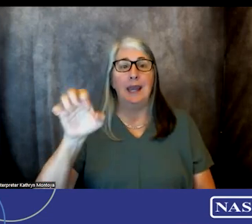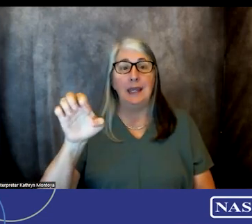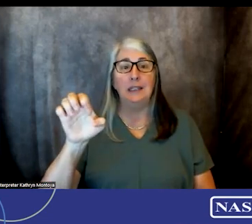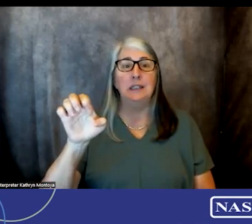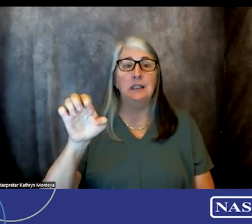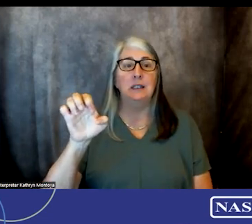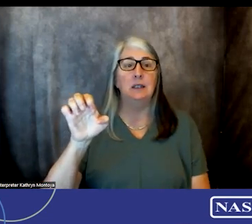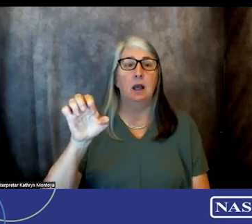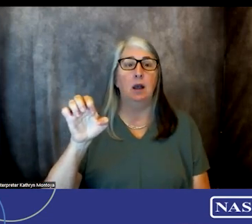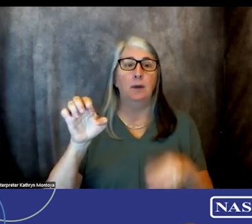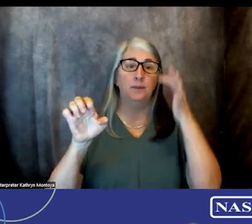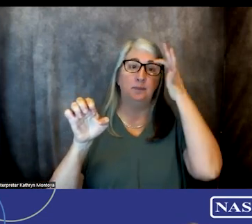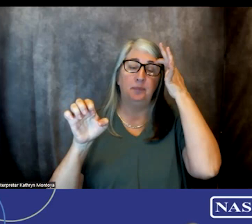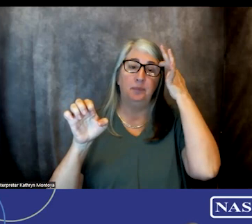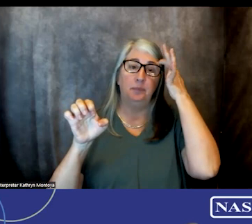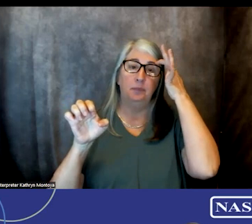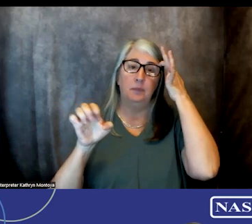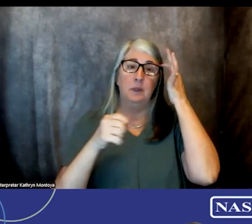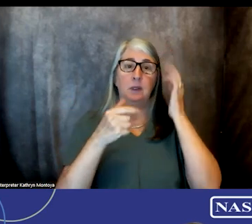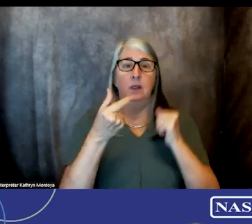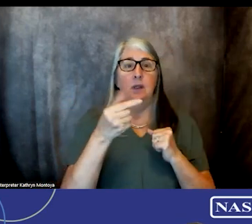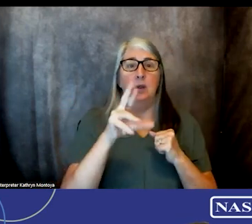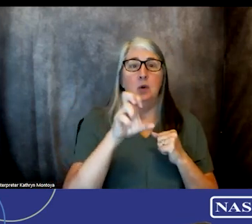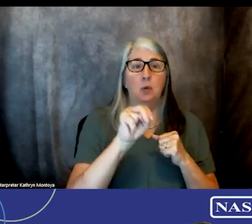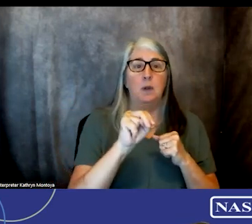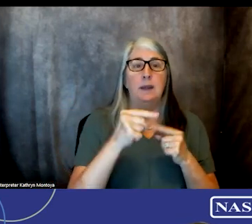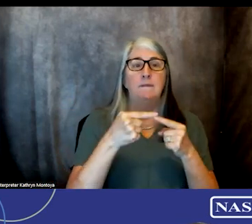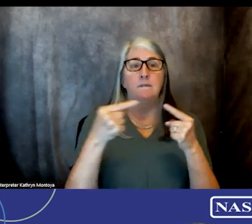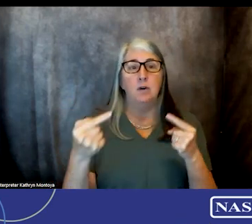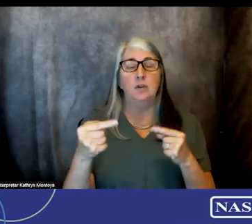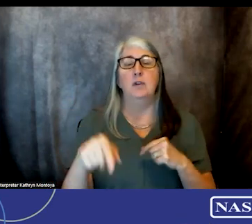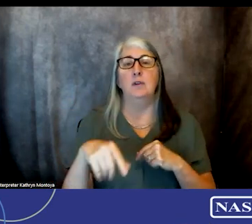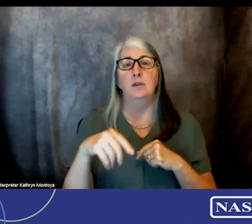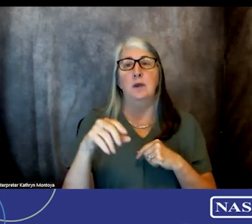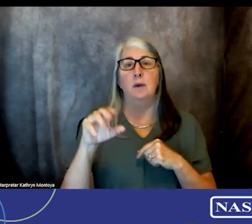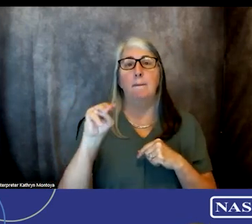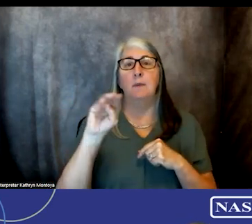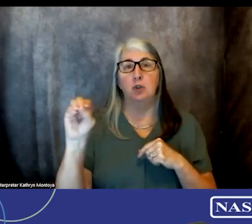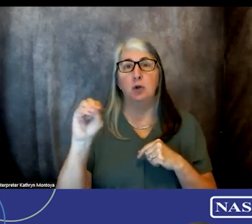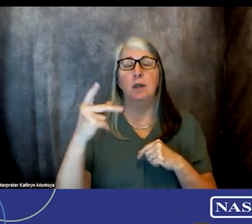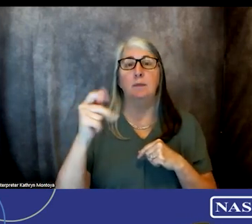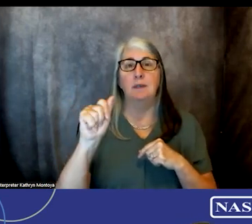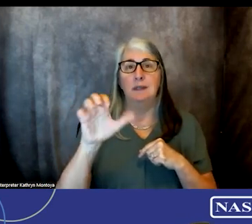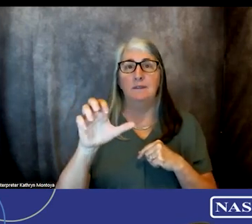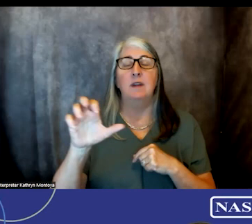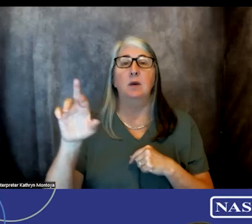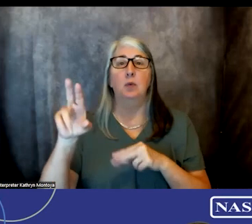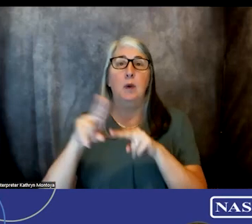WHICH IS GREEN VERSUS MISSOURI PACIFIC RAILROAD DECISION, WHICH IS NO ONE AS THE THREE GREEN FACTORS.